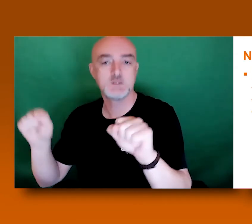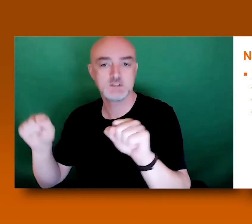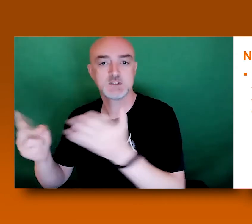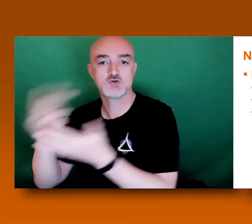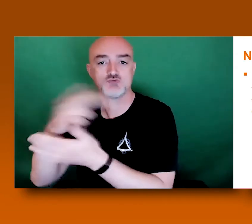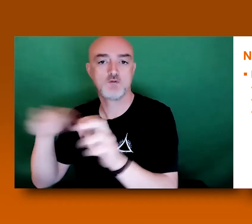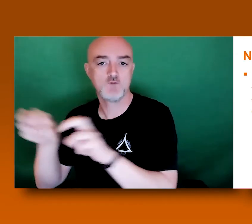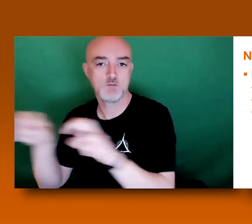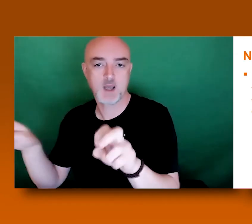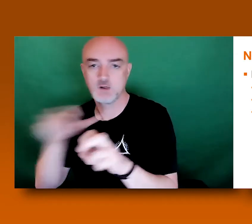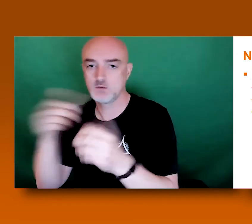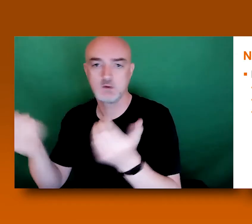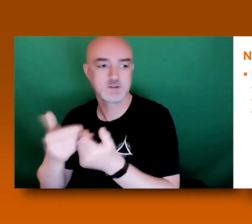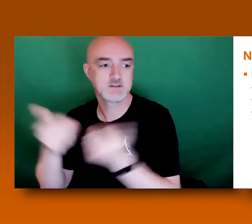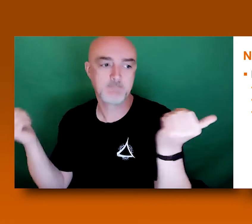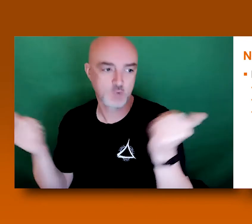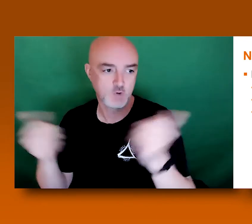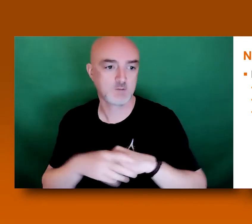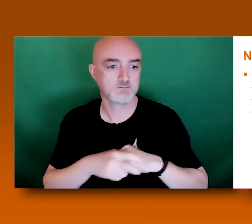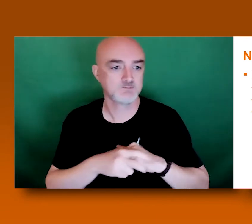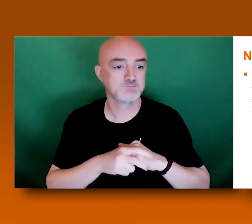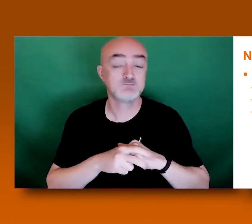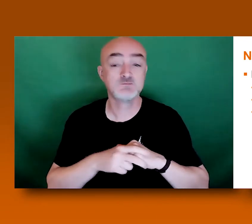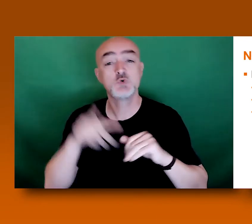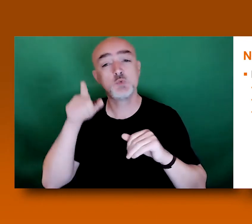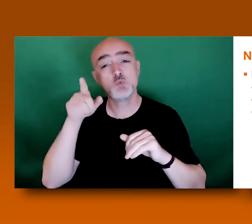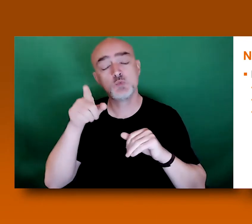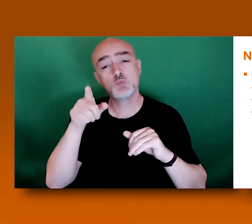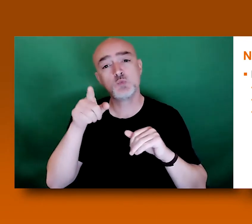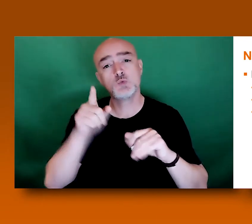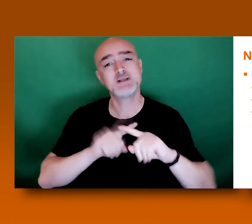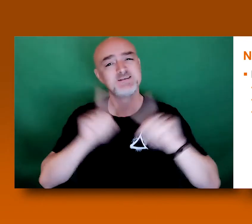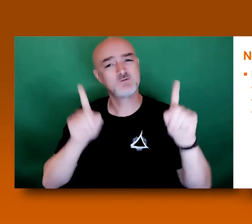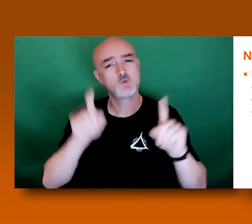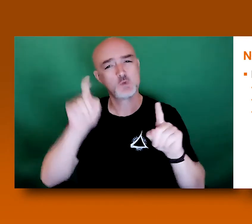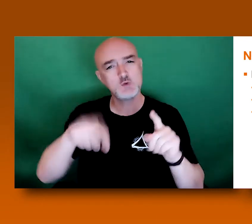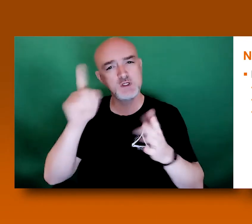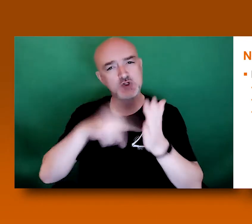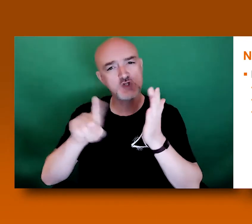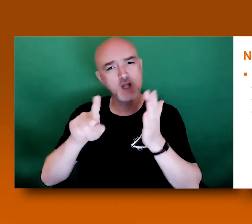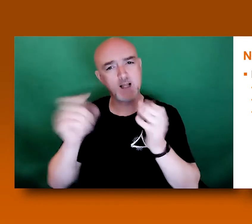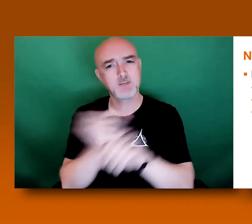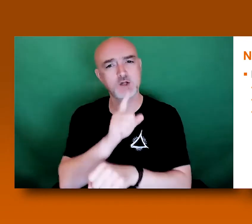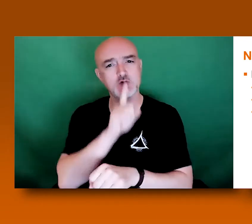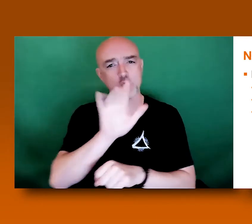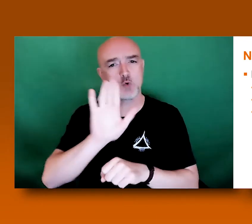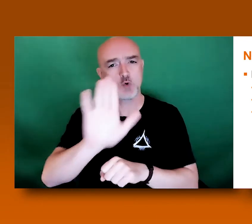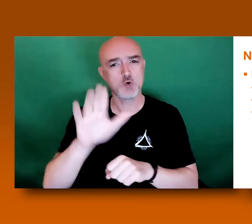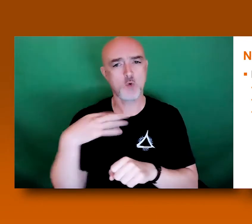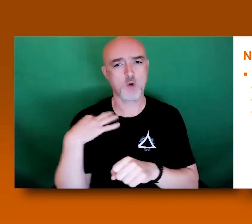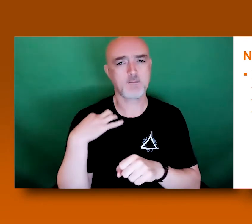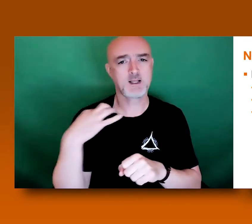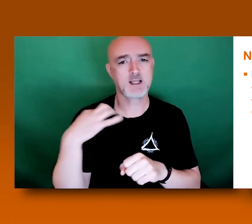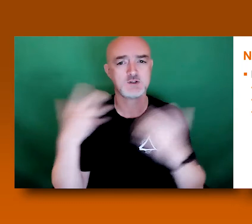So, for example, if your research is based on linguistics, you'll be sent to that review panel, particularly with linguistics, so, it's important to make sure that